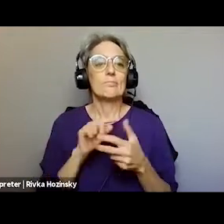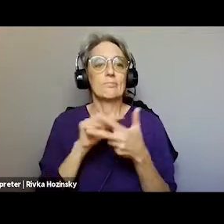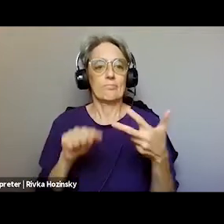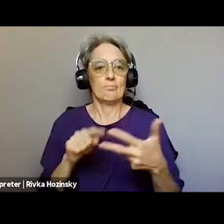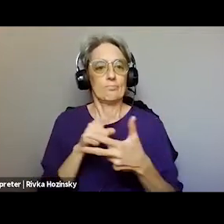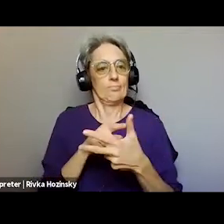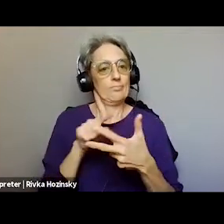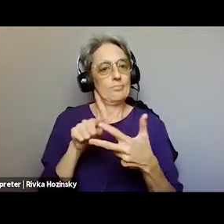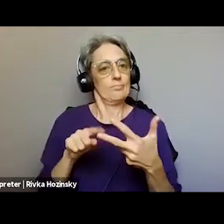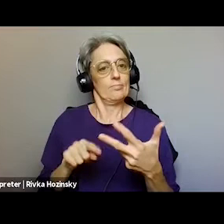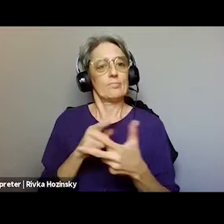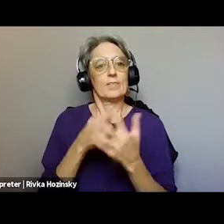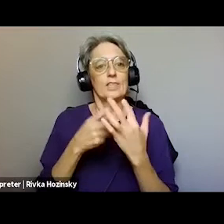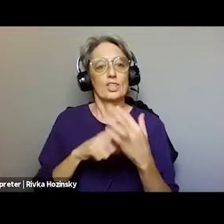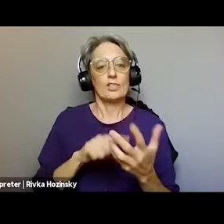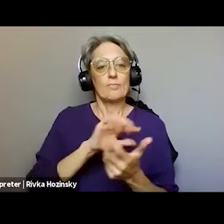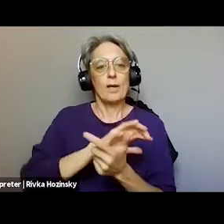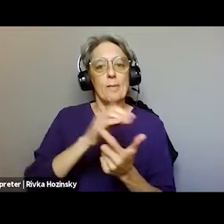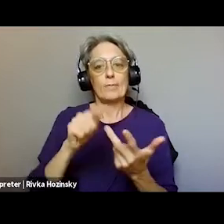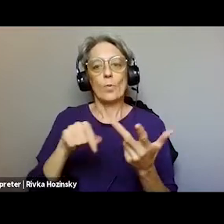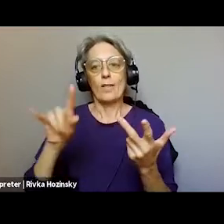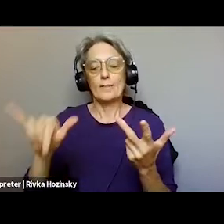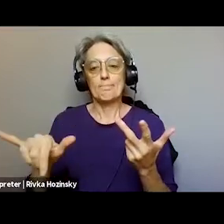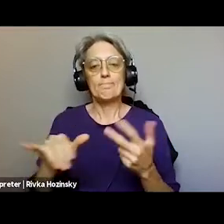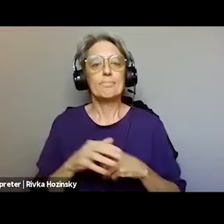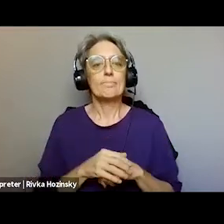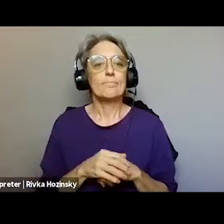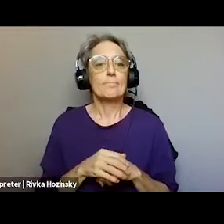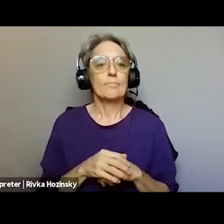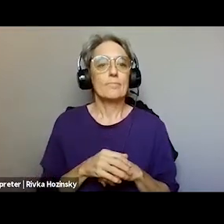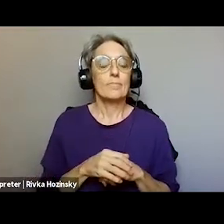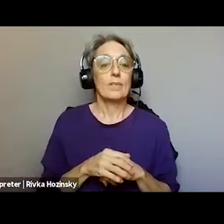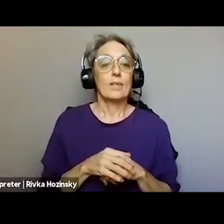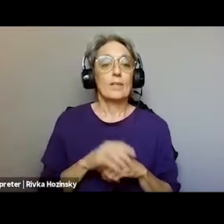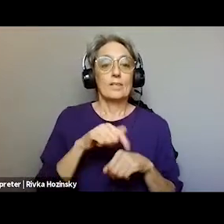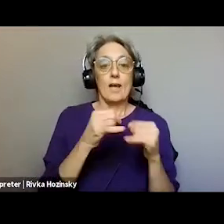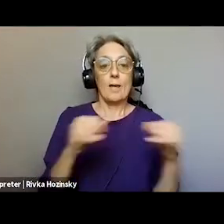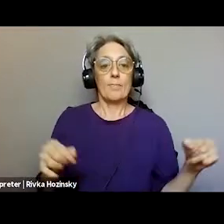On this slide there's a figure, a timeline, I'm going from weeks one to weeks 42 of pregnancy